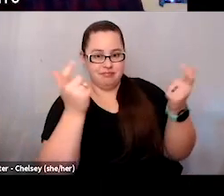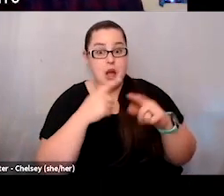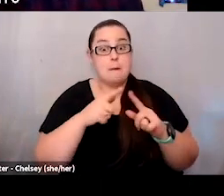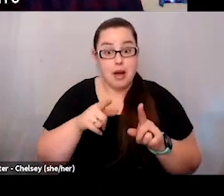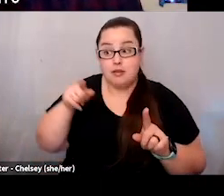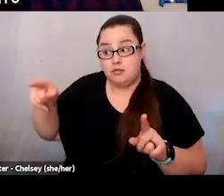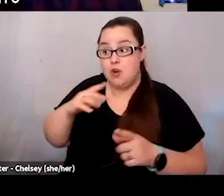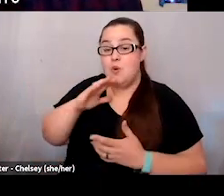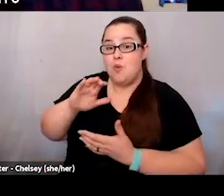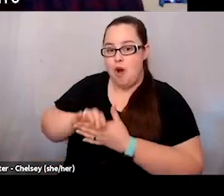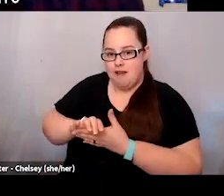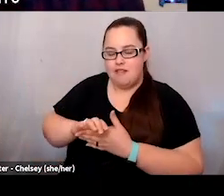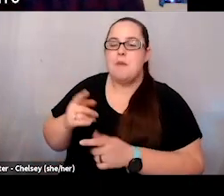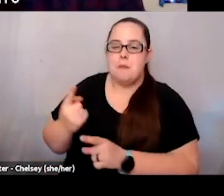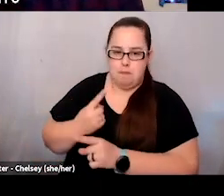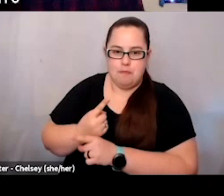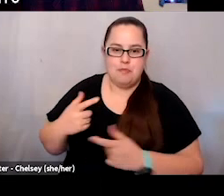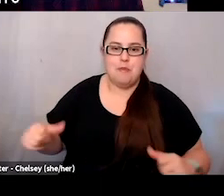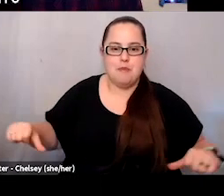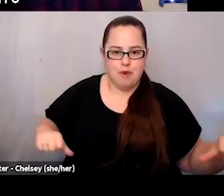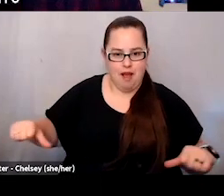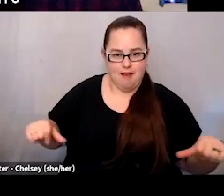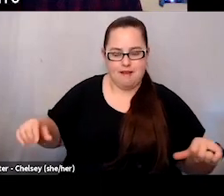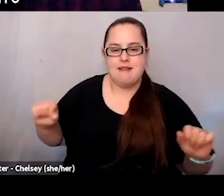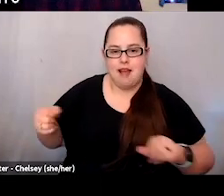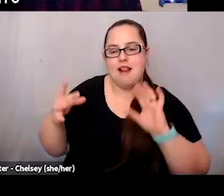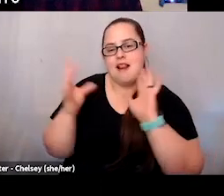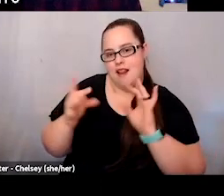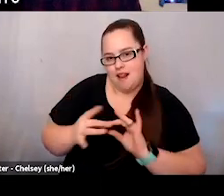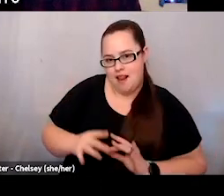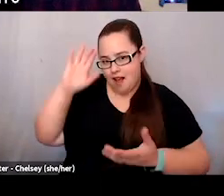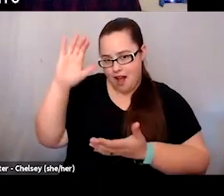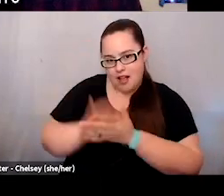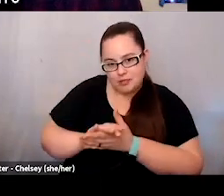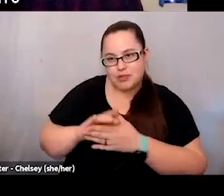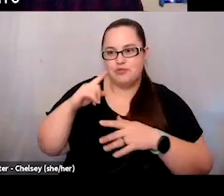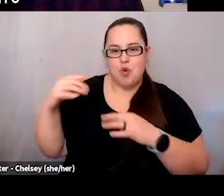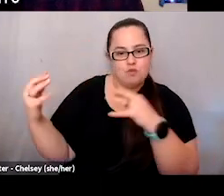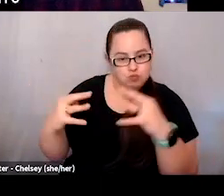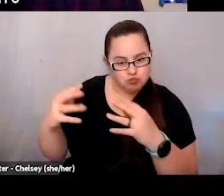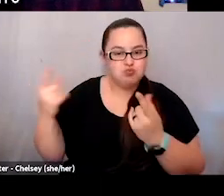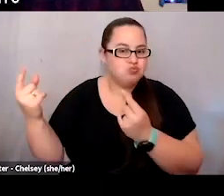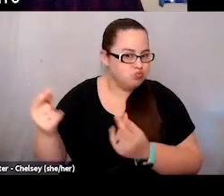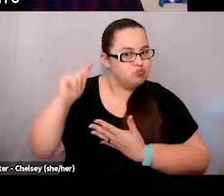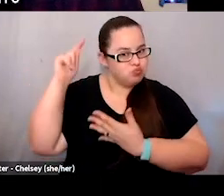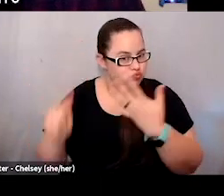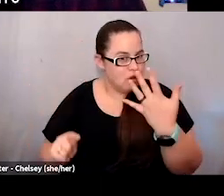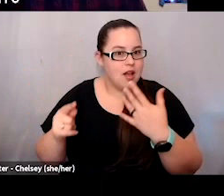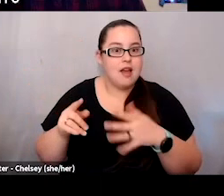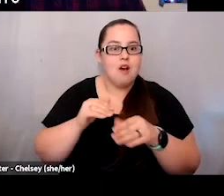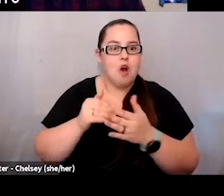brag about his military exploits. And often she would display his military achievements